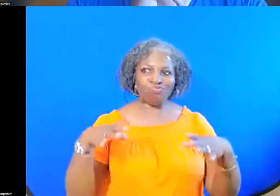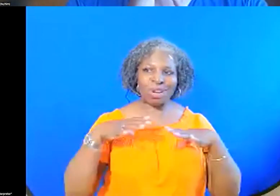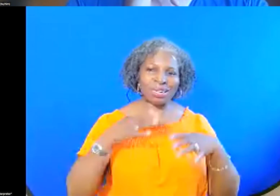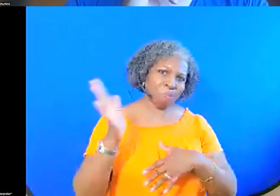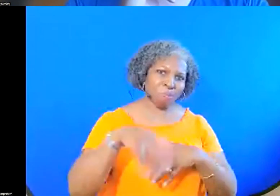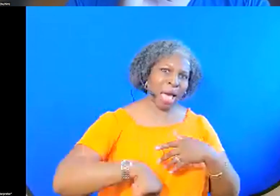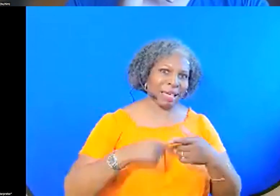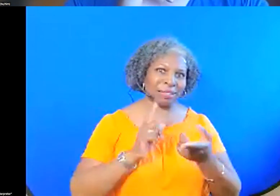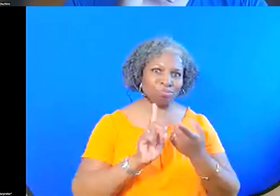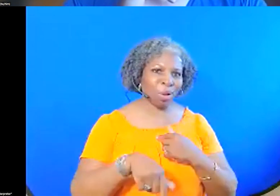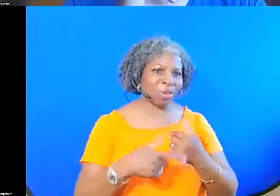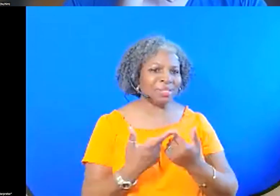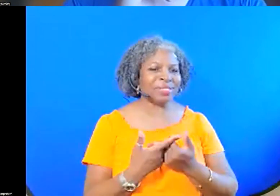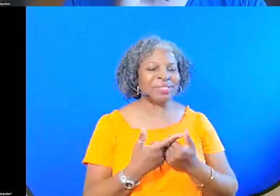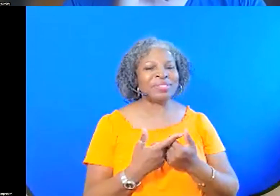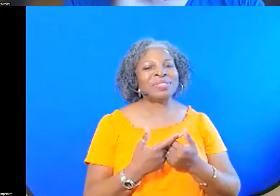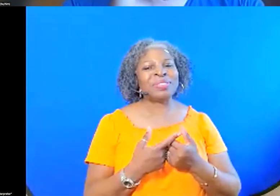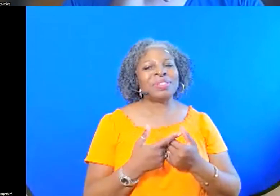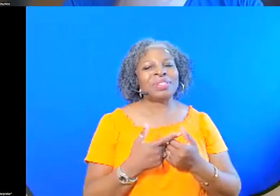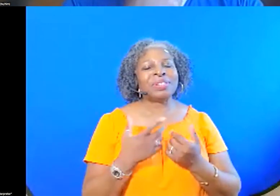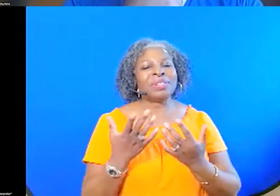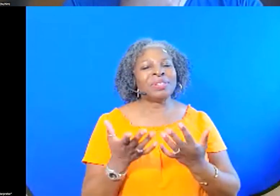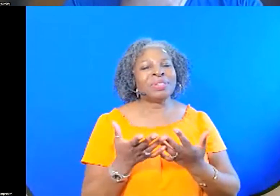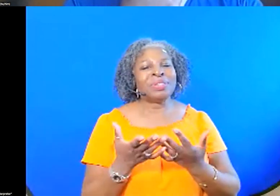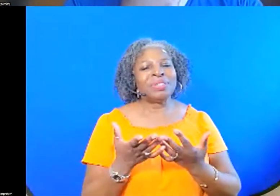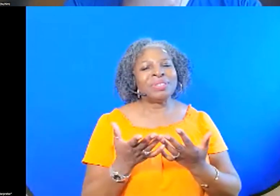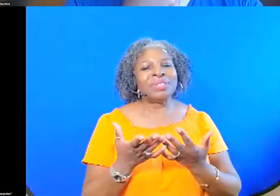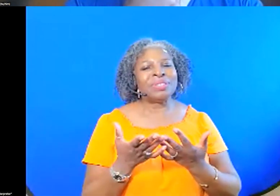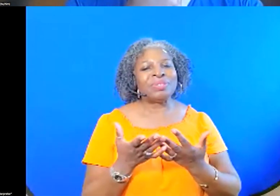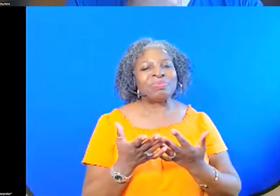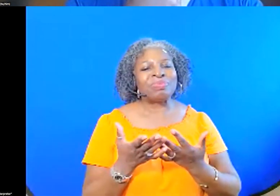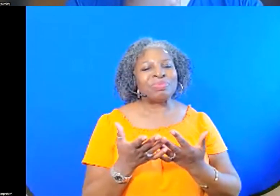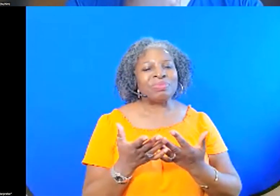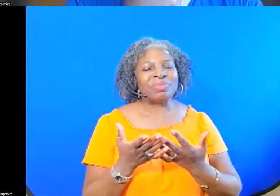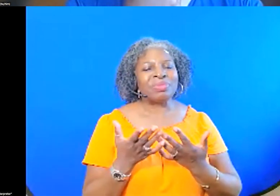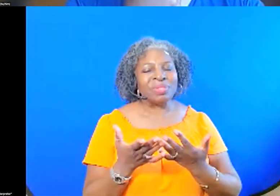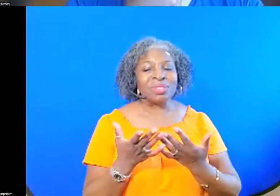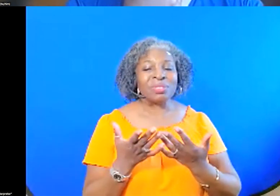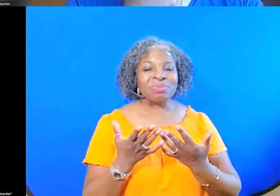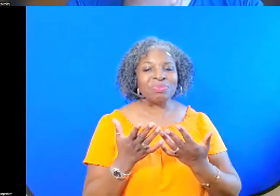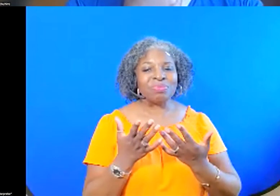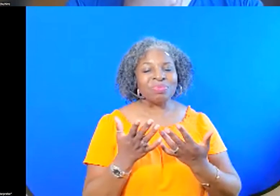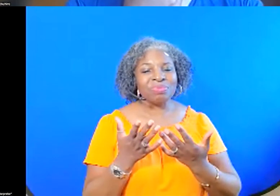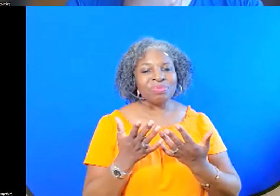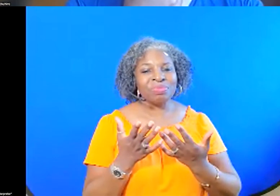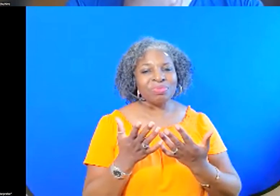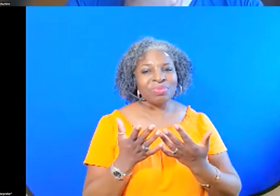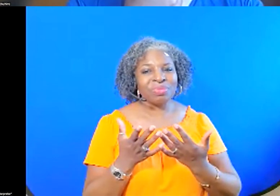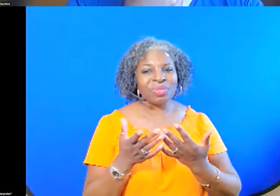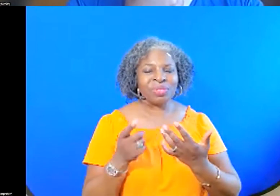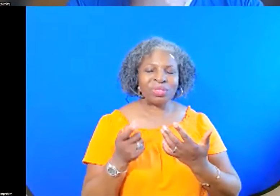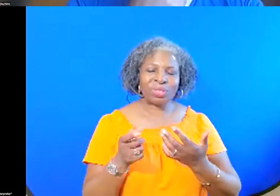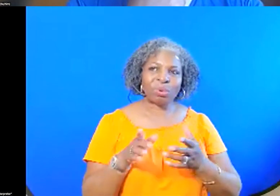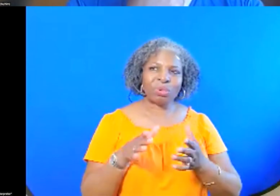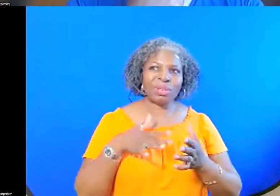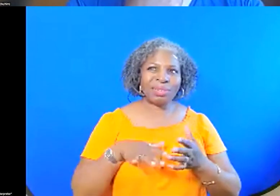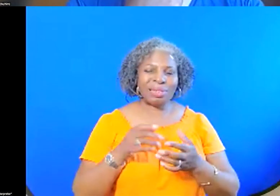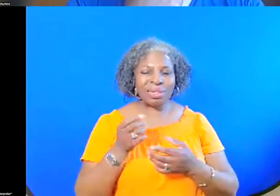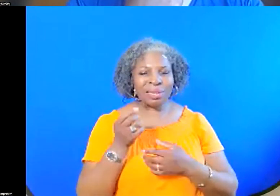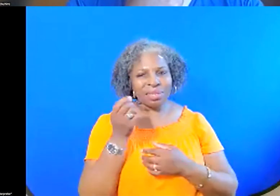So, the yes, kind of looking at obviously, you it's we're understanding the lost